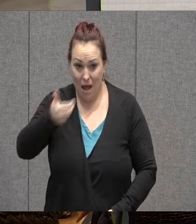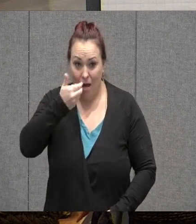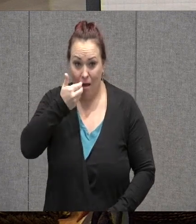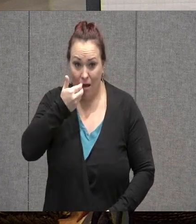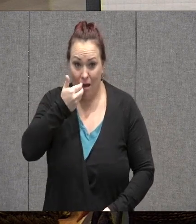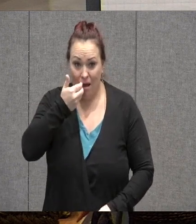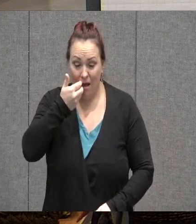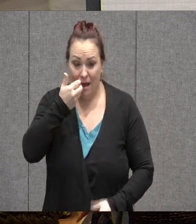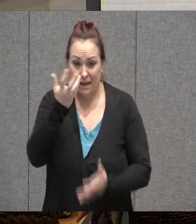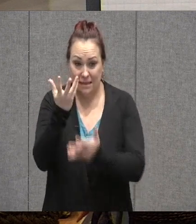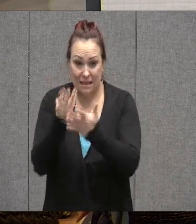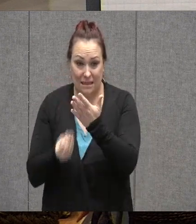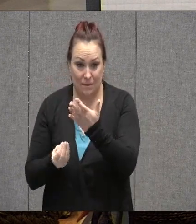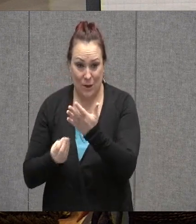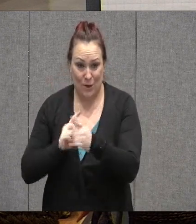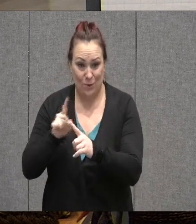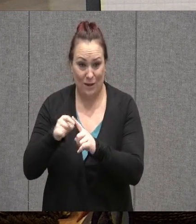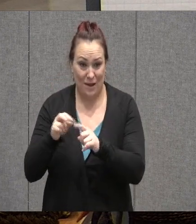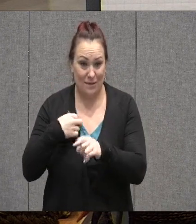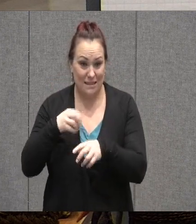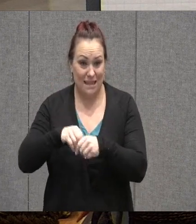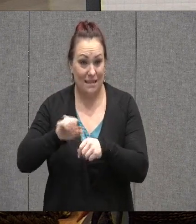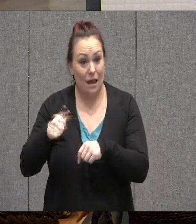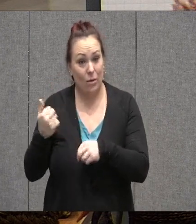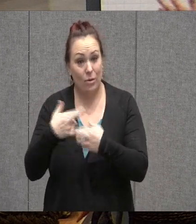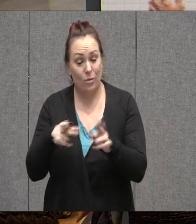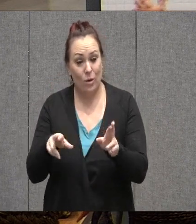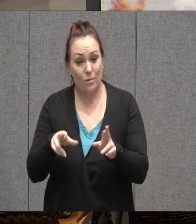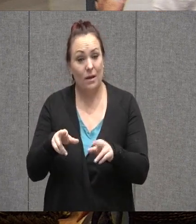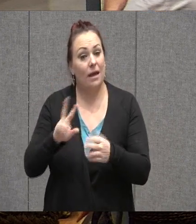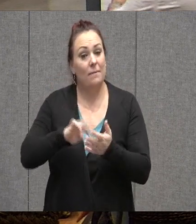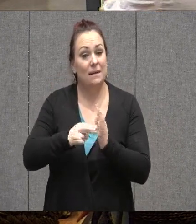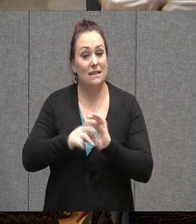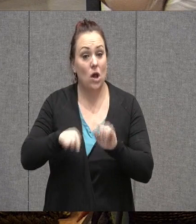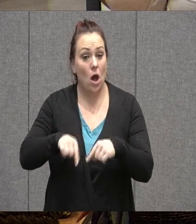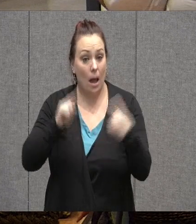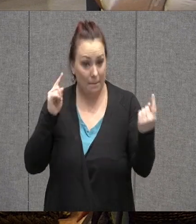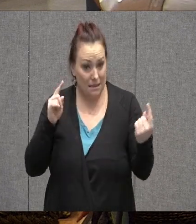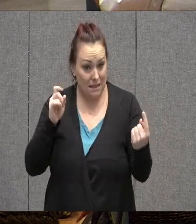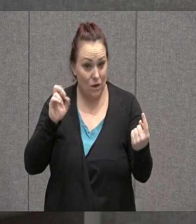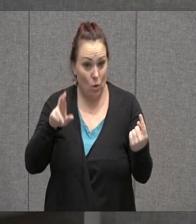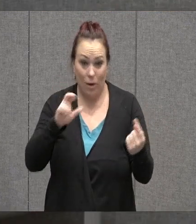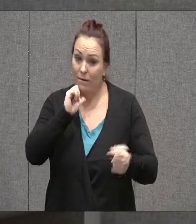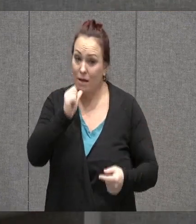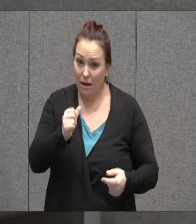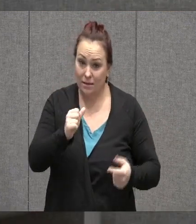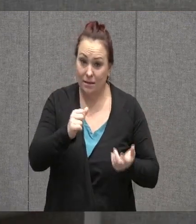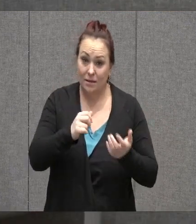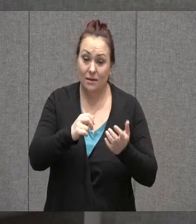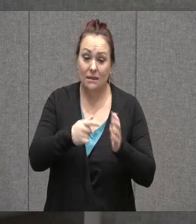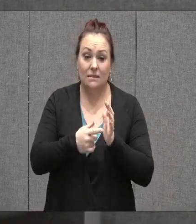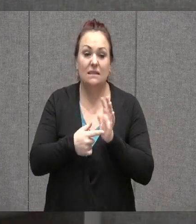Dis, it means the opposite or not, right. So, sometimes it means not,